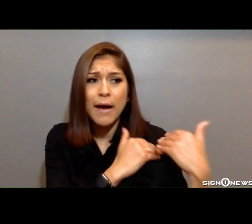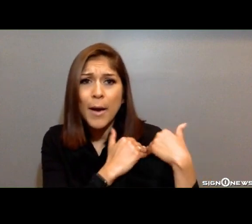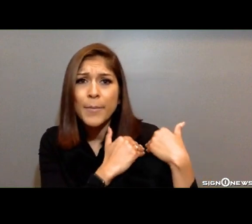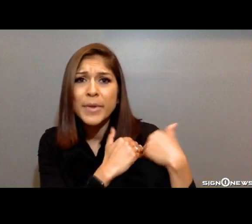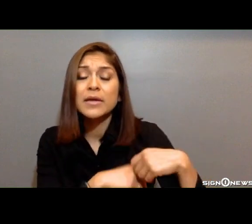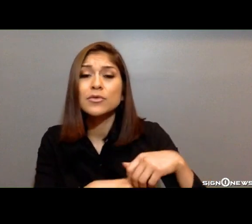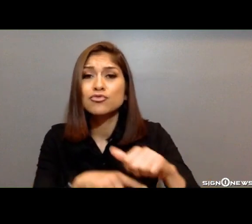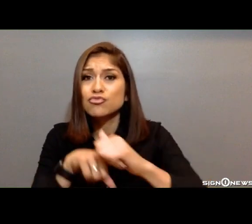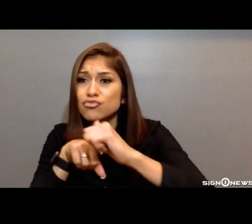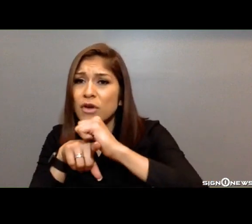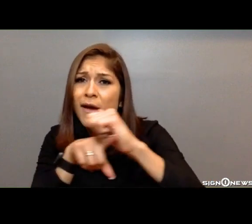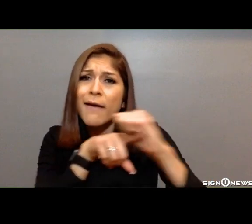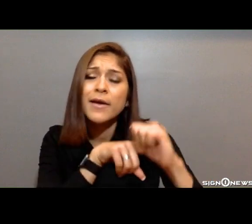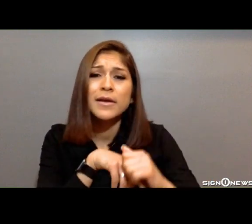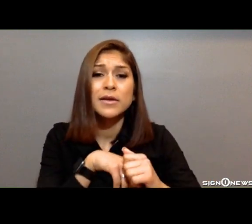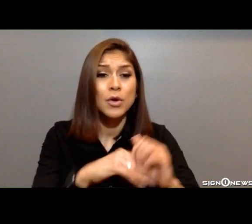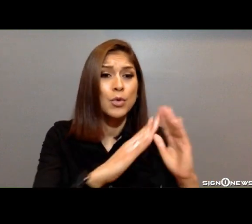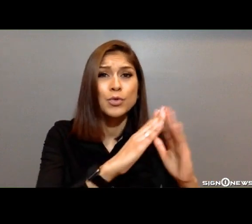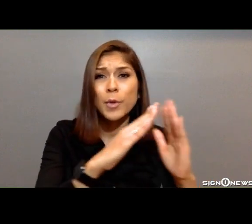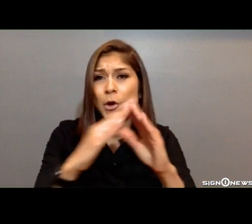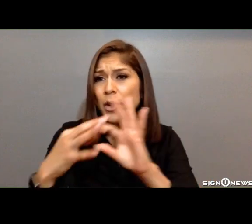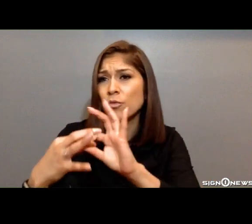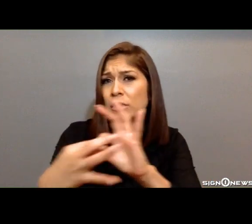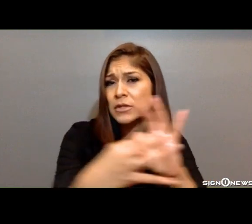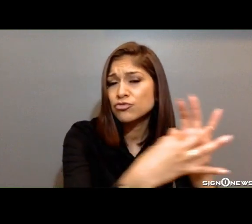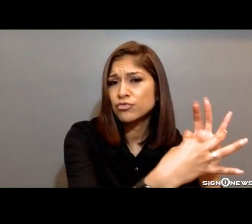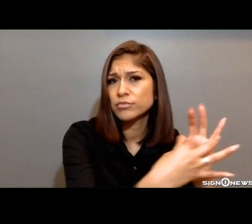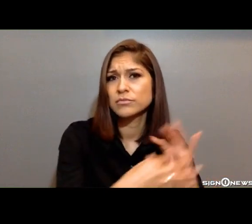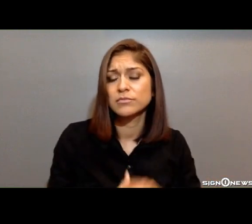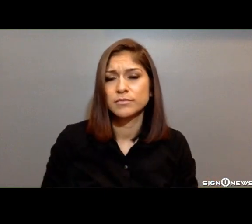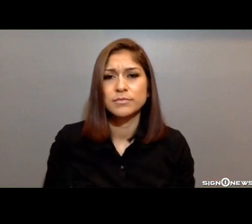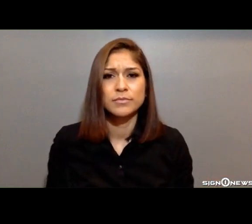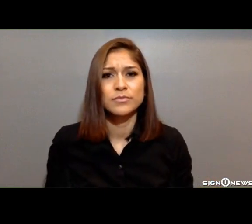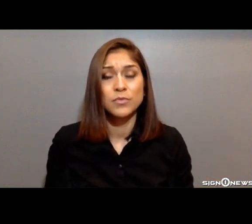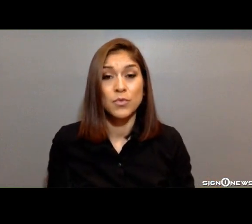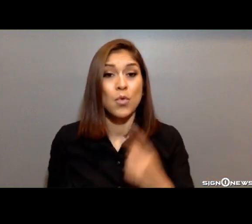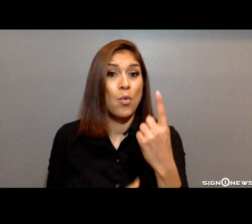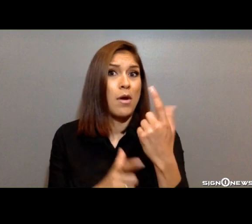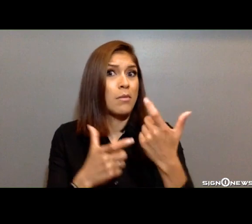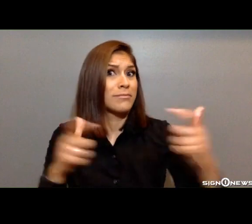accountability training and community relations.